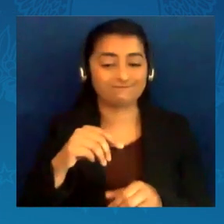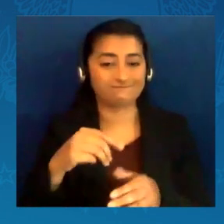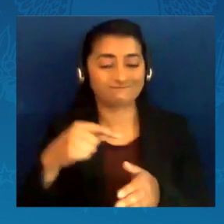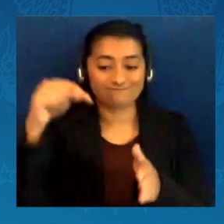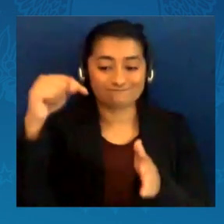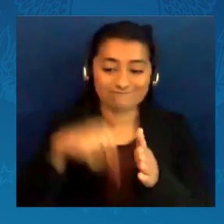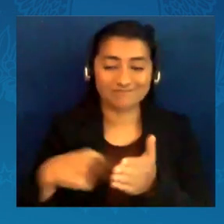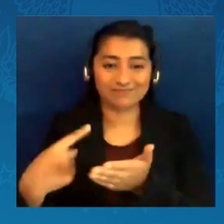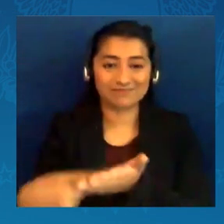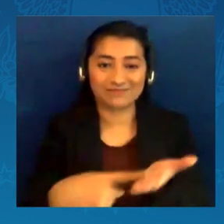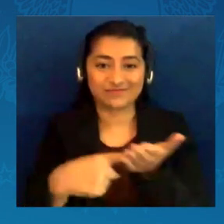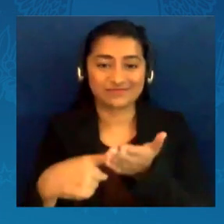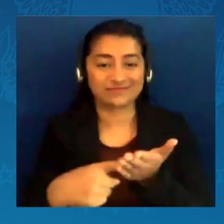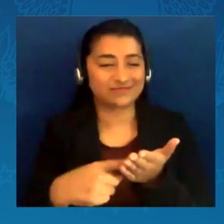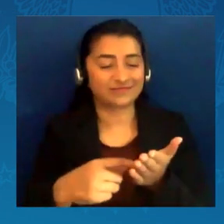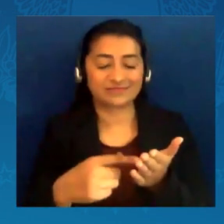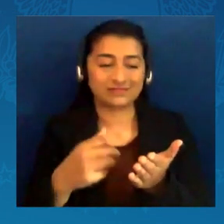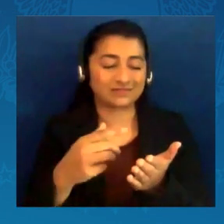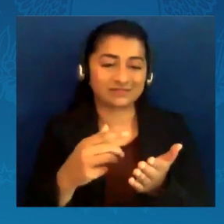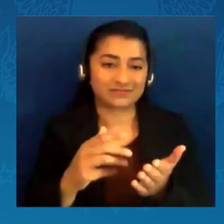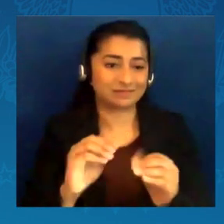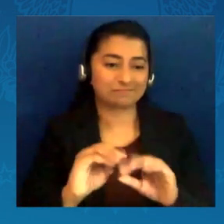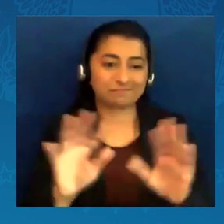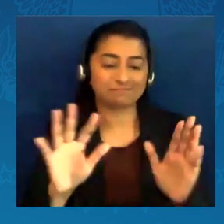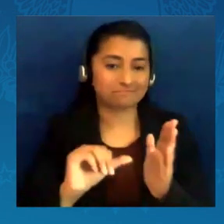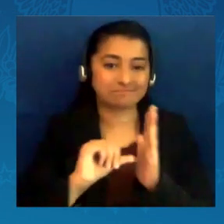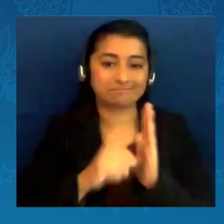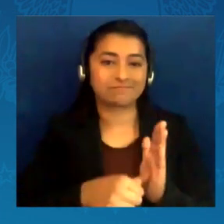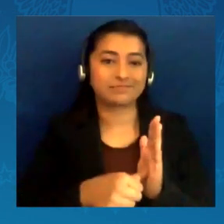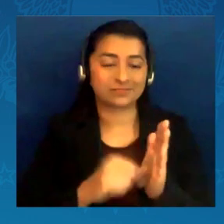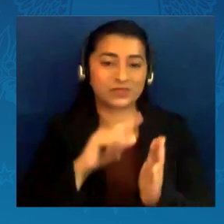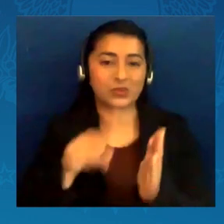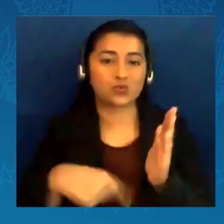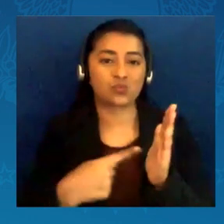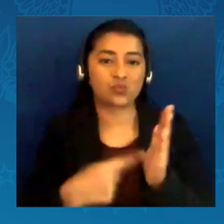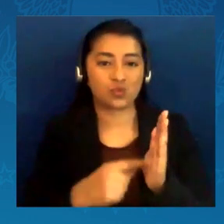without any question, the role of our graduates of HBCUs --